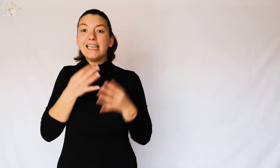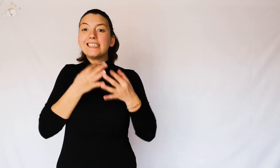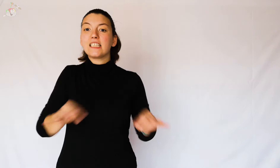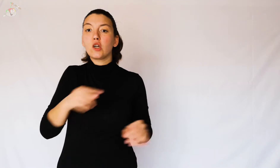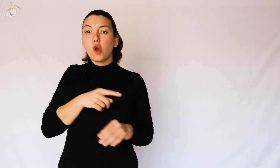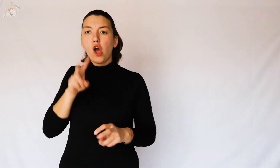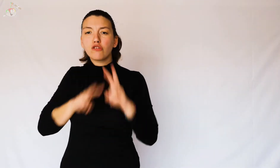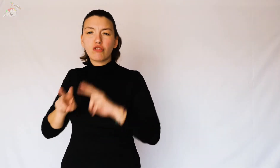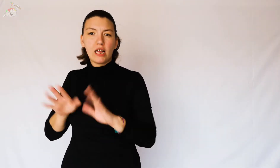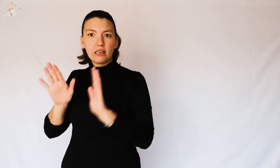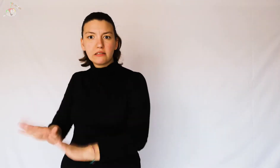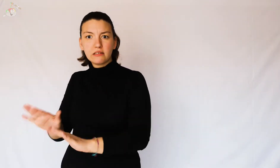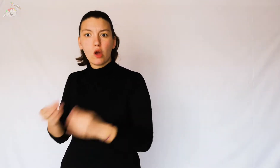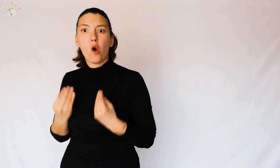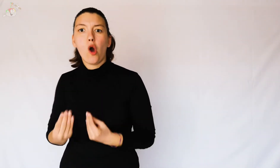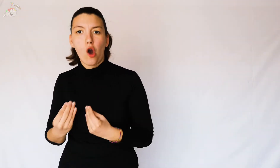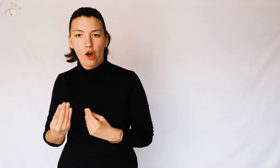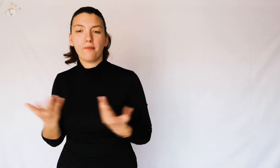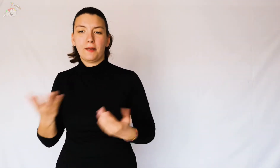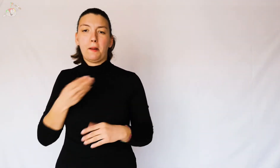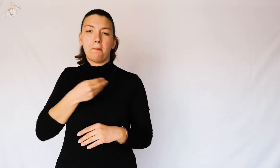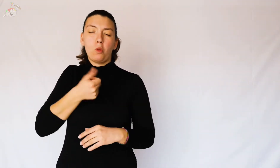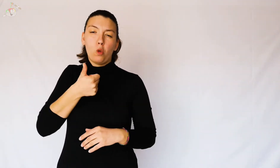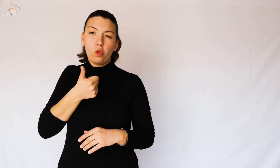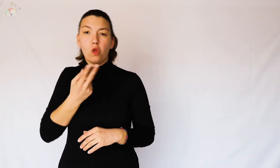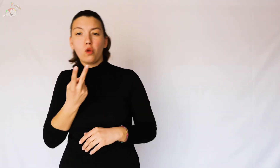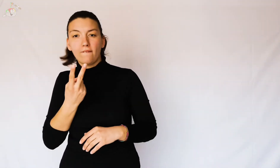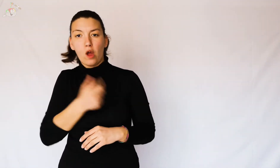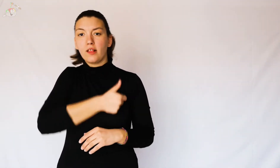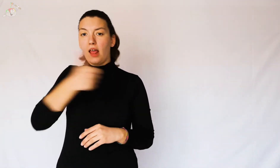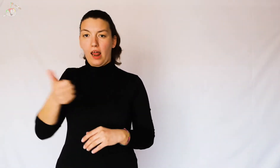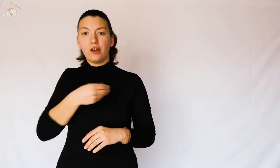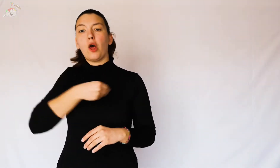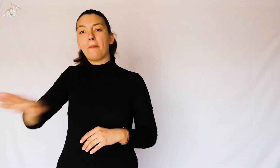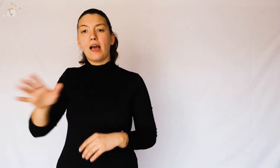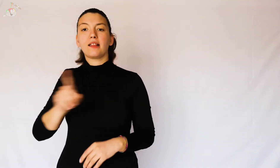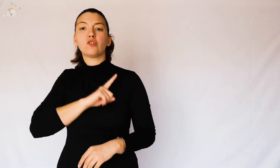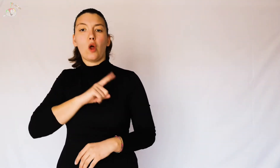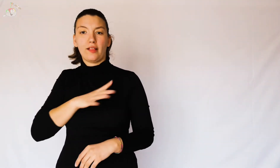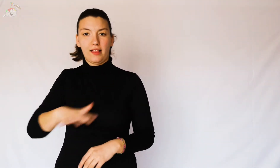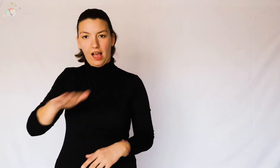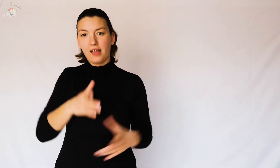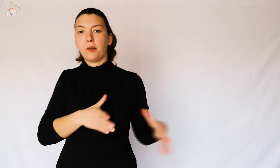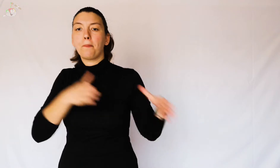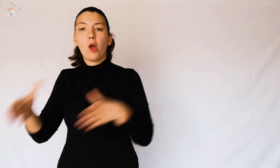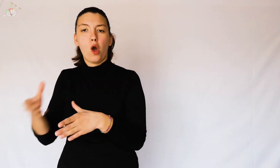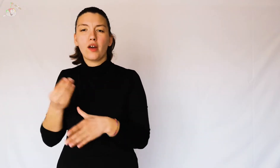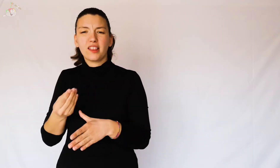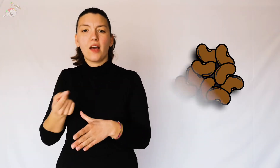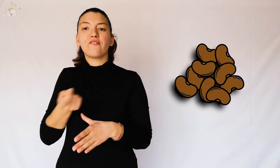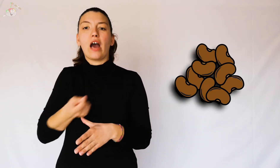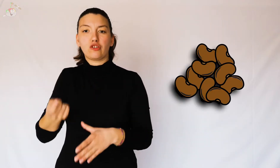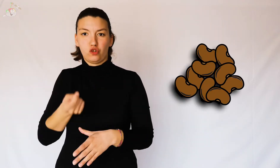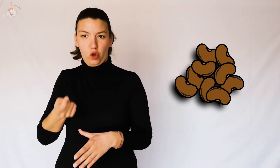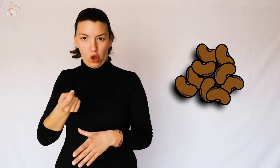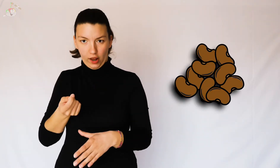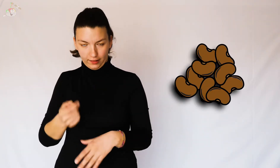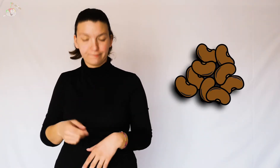the lord to calm them once or twice a year sent soldiers to bring them some beans.